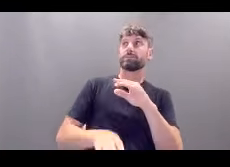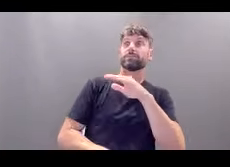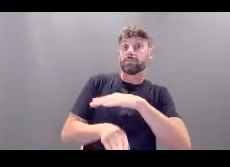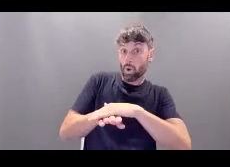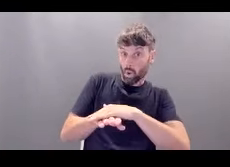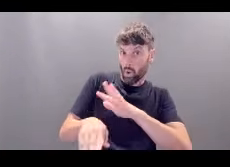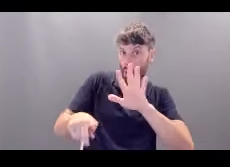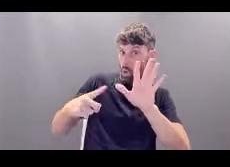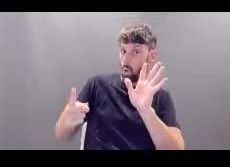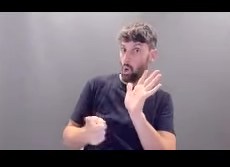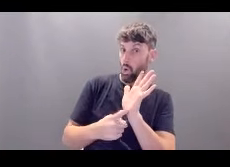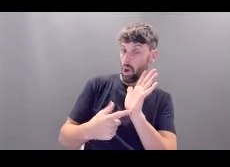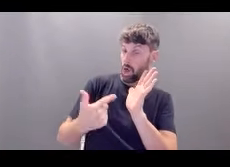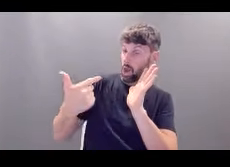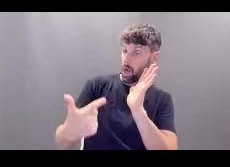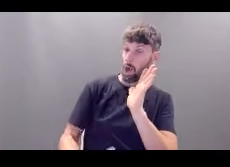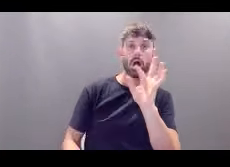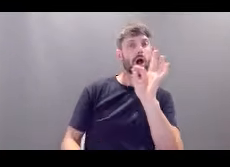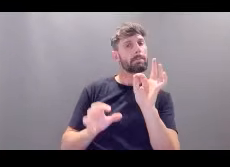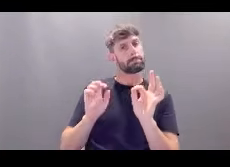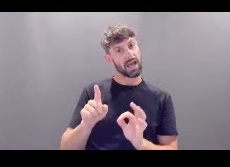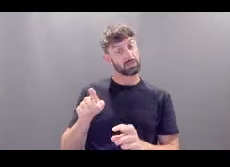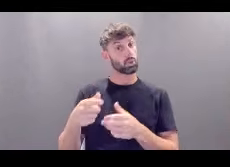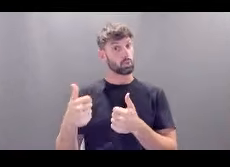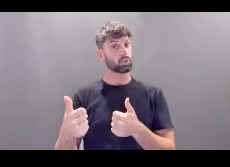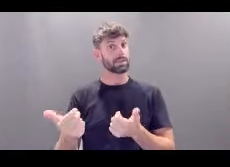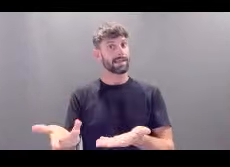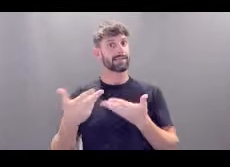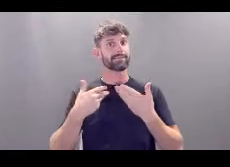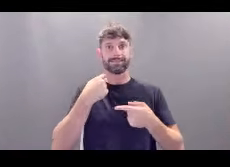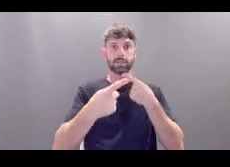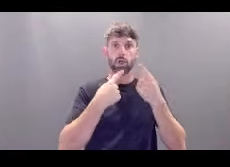provided, but it is a guide and a very useful guide.